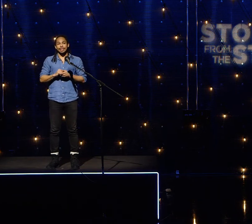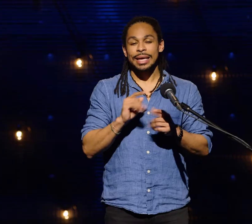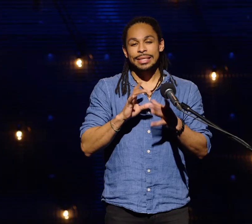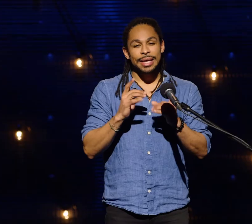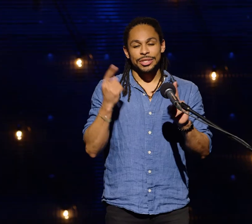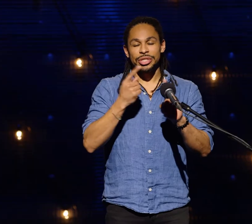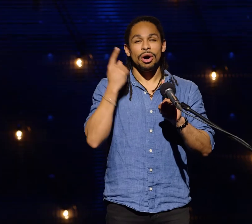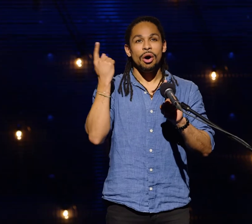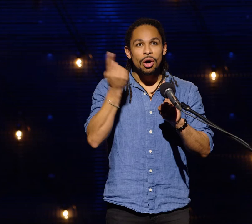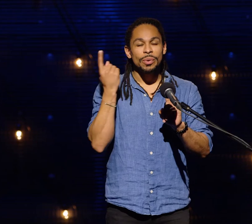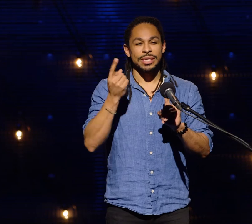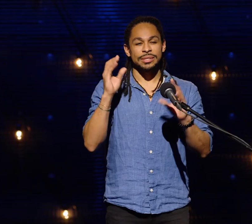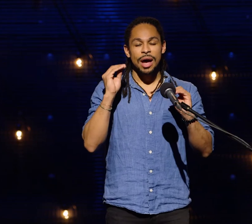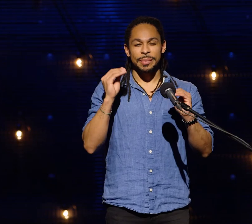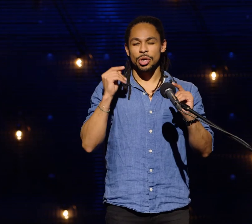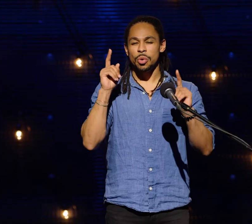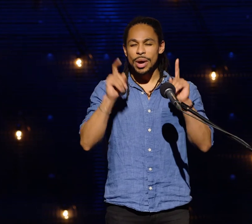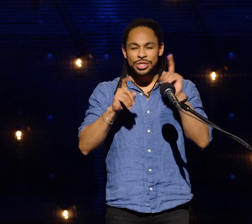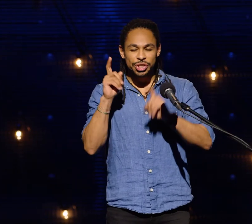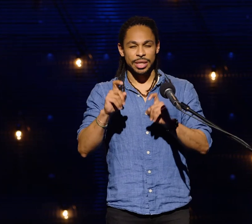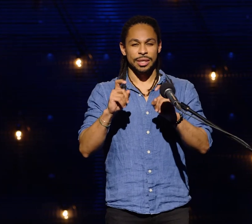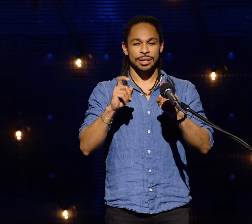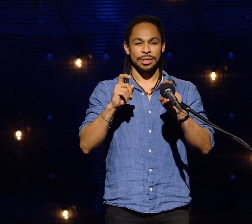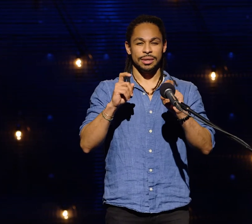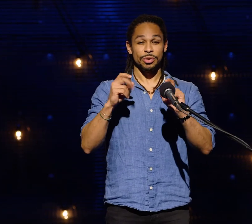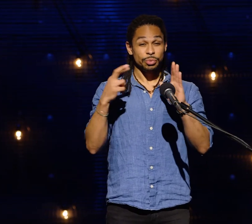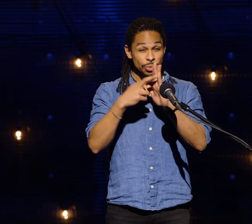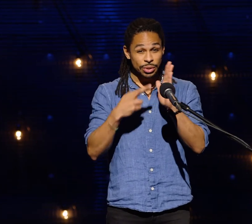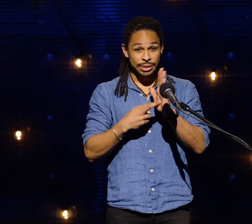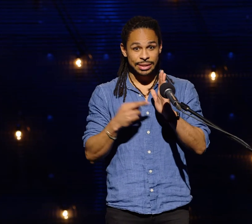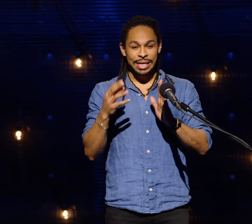Like I said, she always taught me to question the rules.